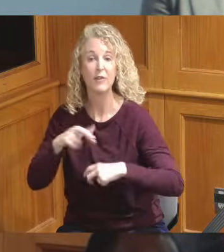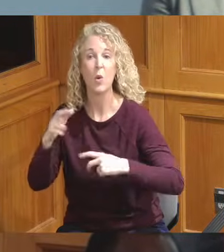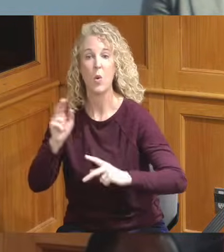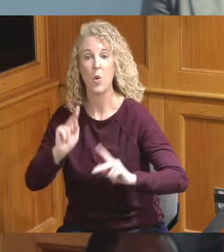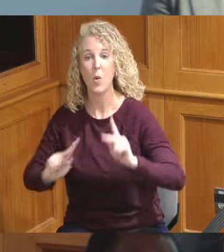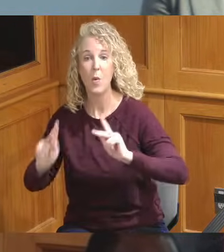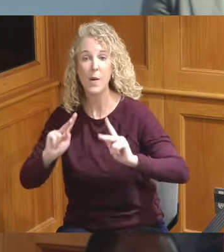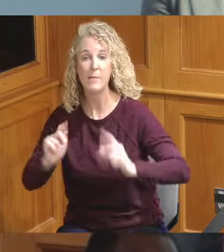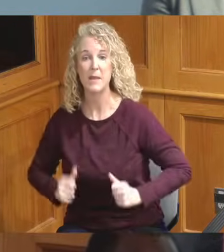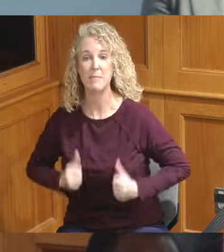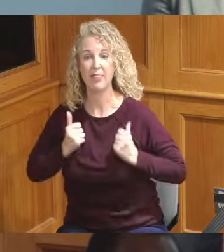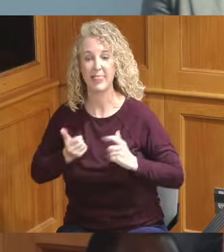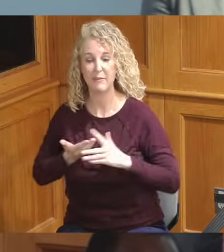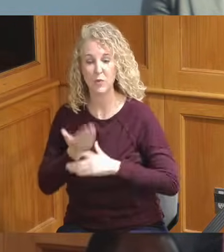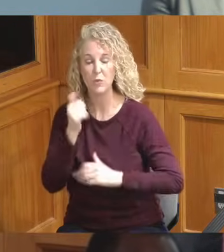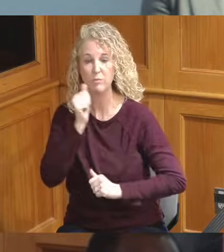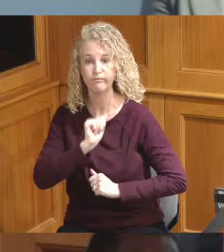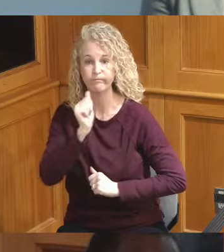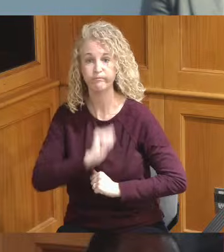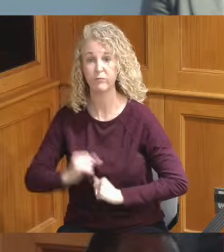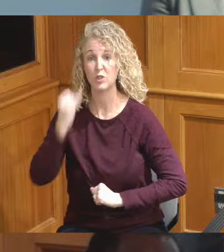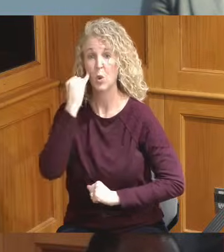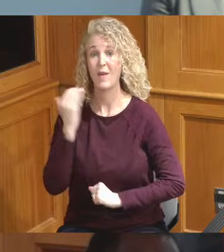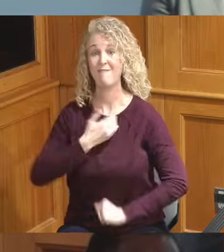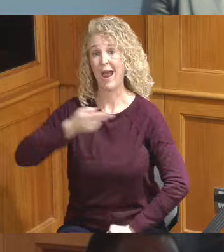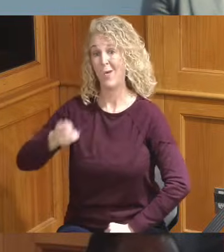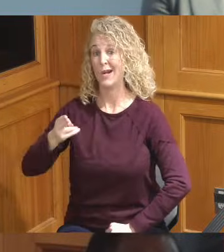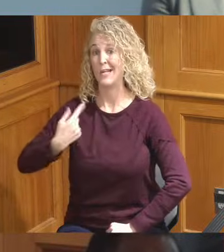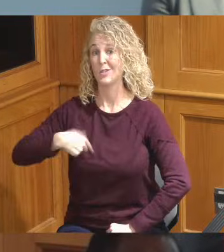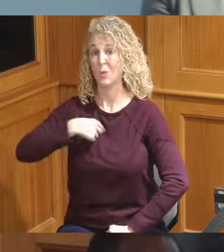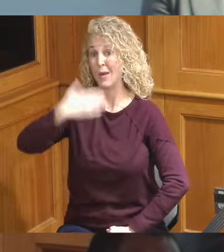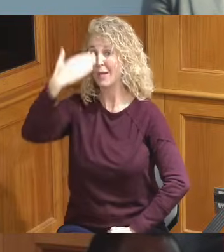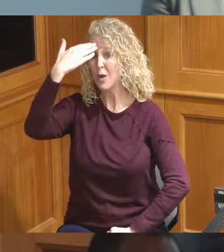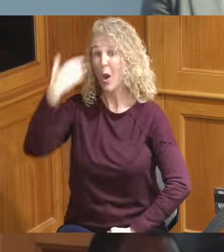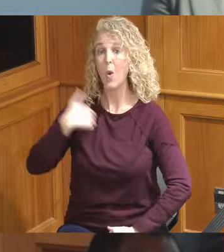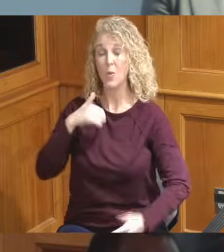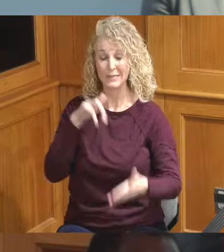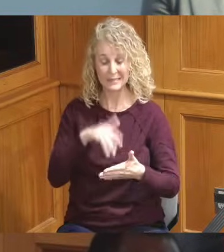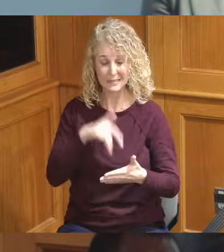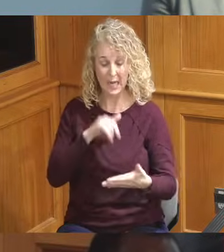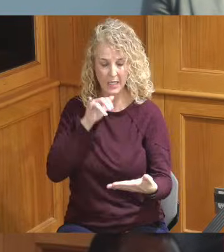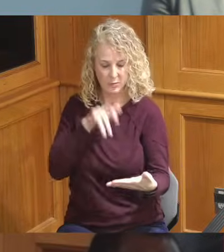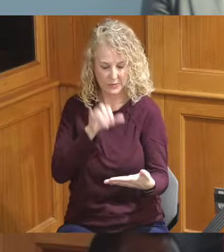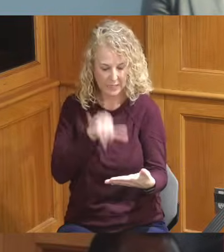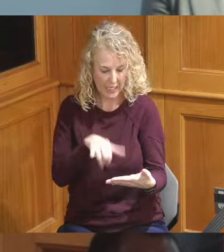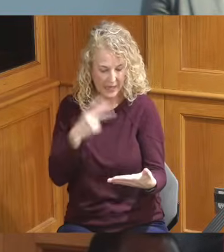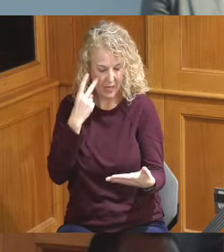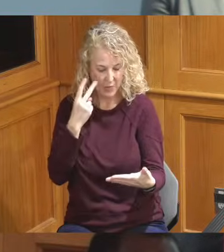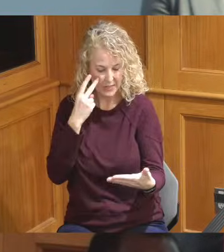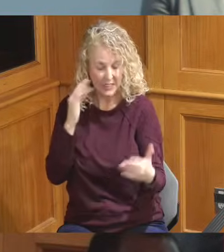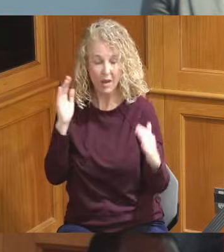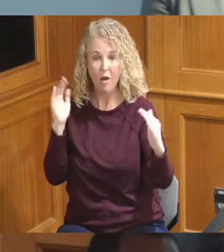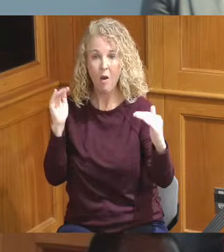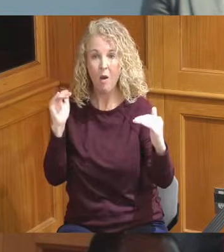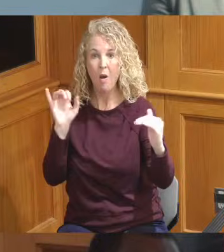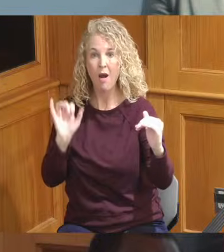have lived through. So if we know our history, it gives us hope and it gives us a compass and a